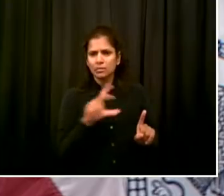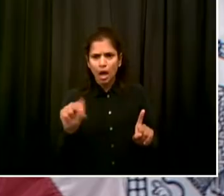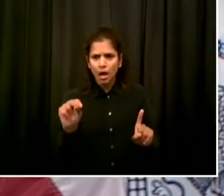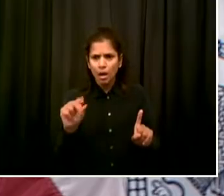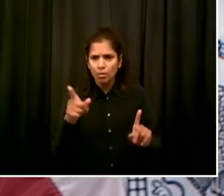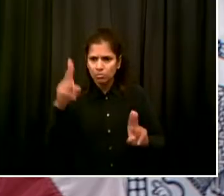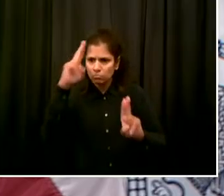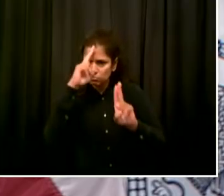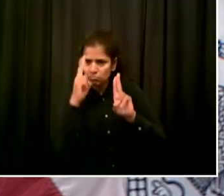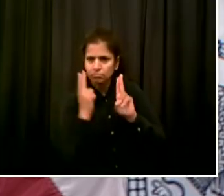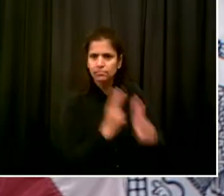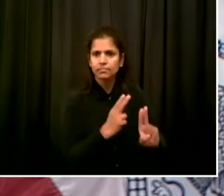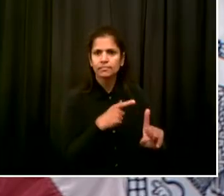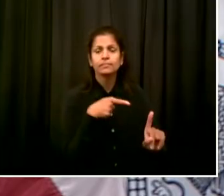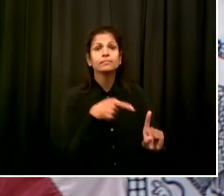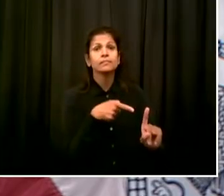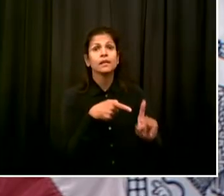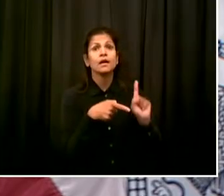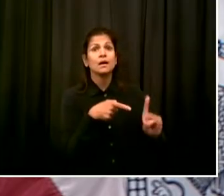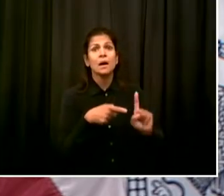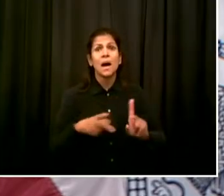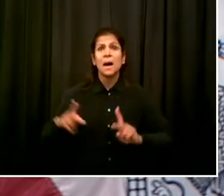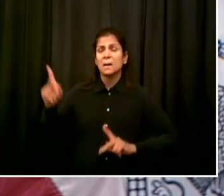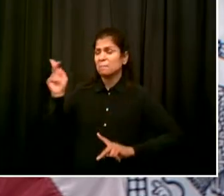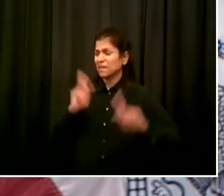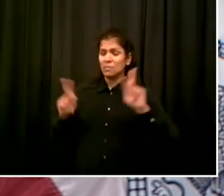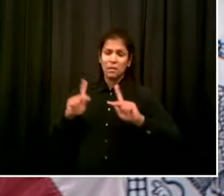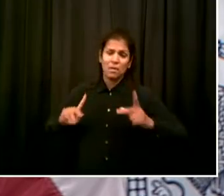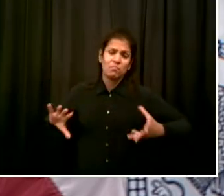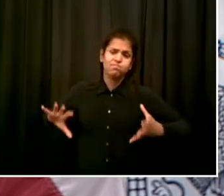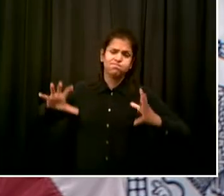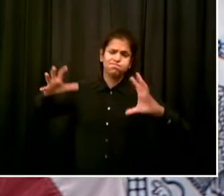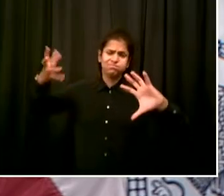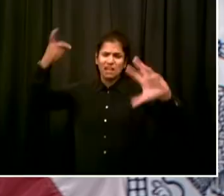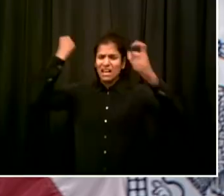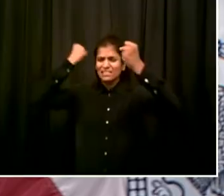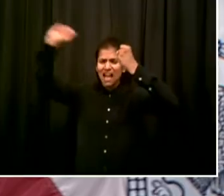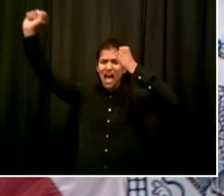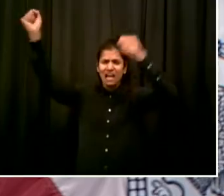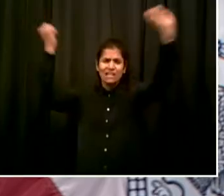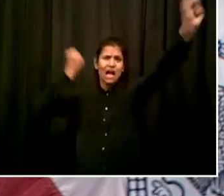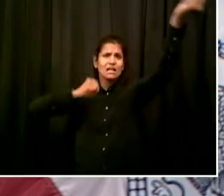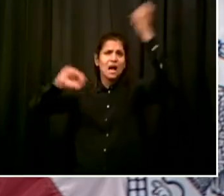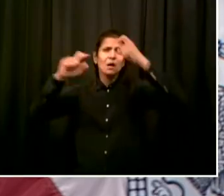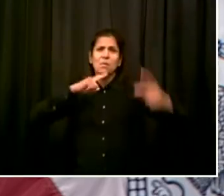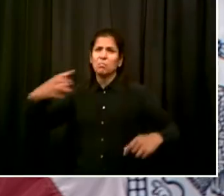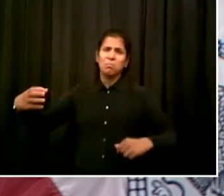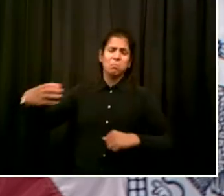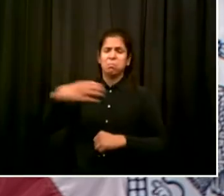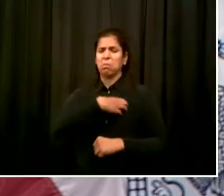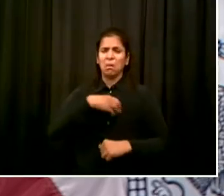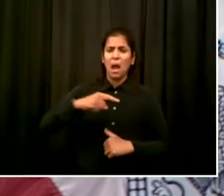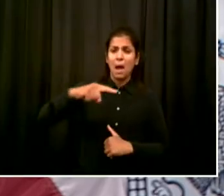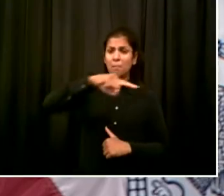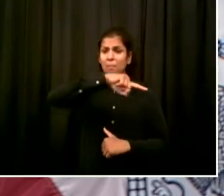IN VAIN . AT THE MOMENT WE LOST HIM, CHANGE HAS BEEN PROGRESSING DEPEER AND